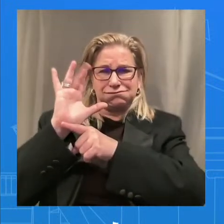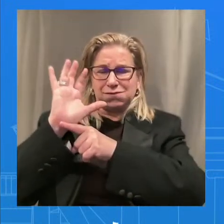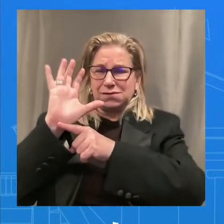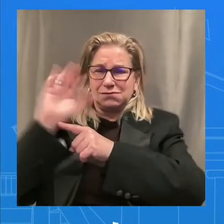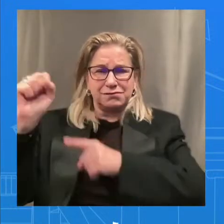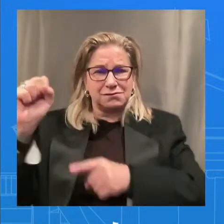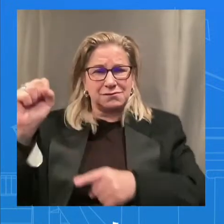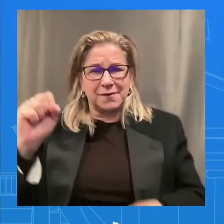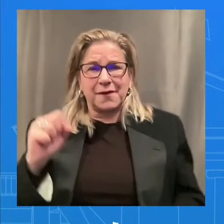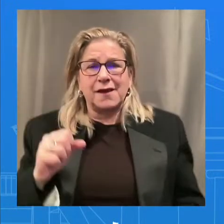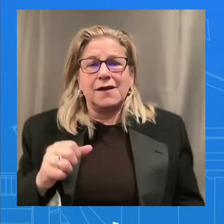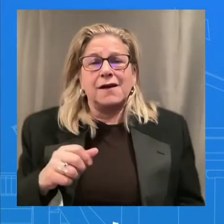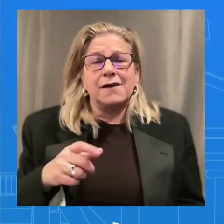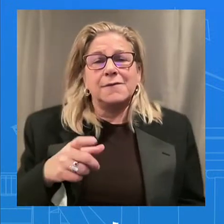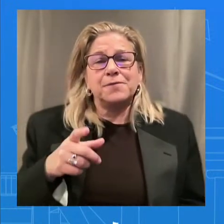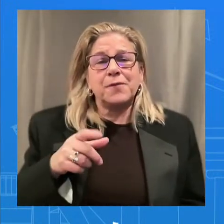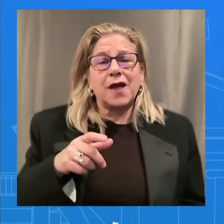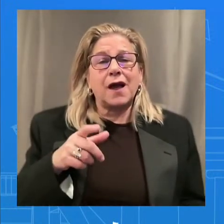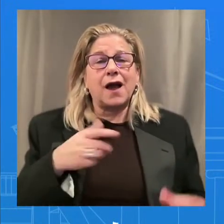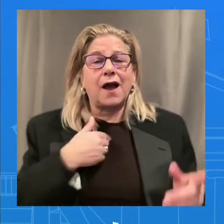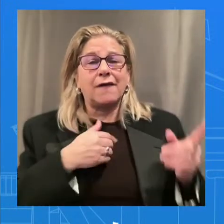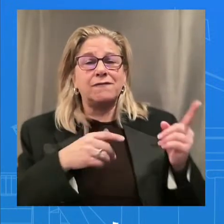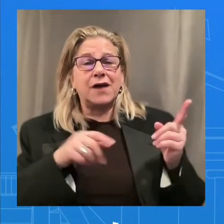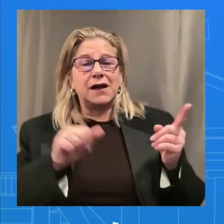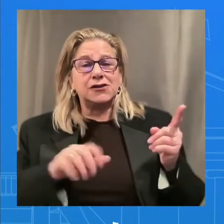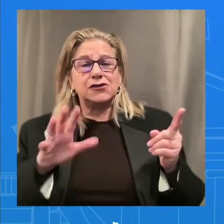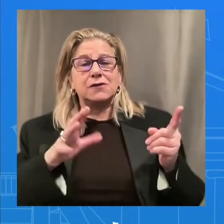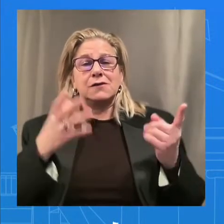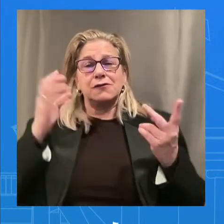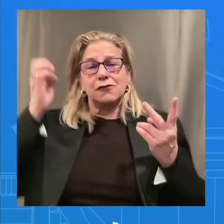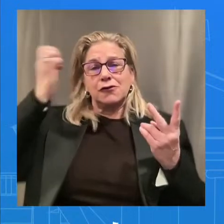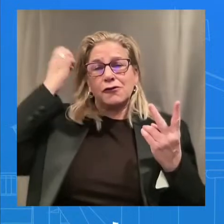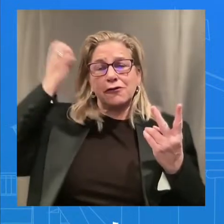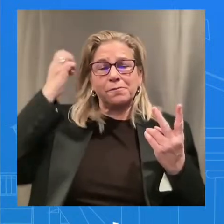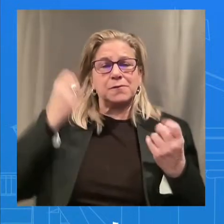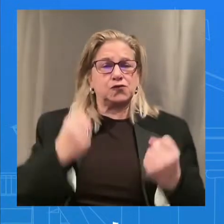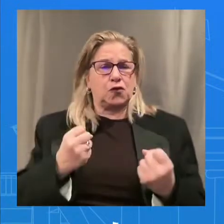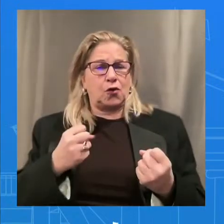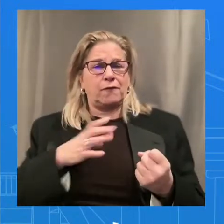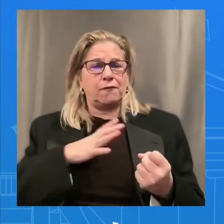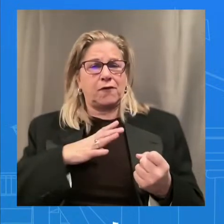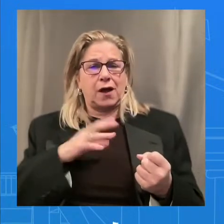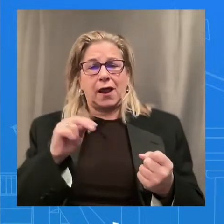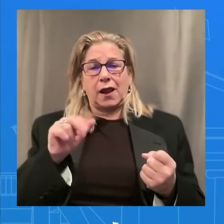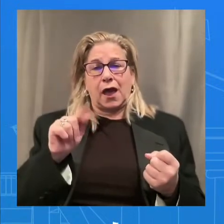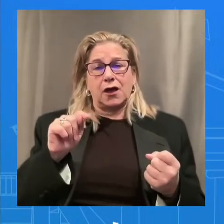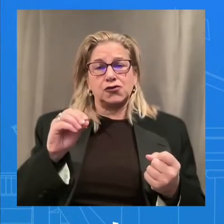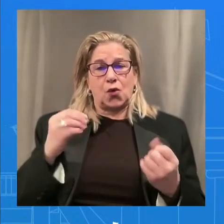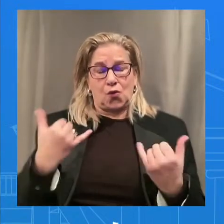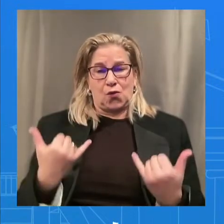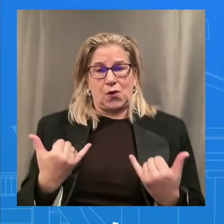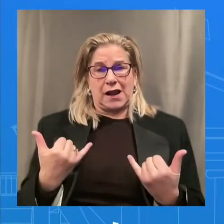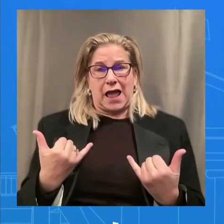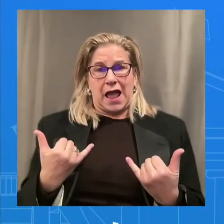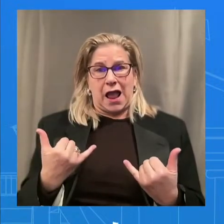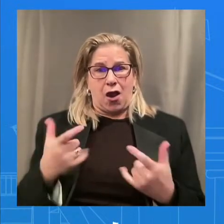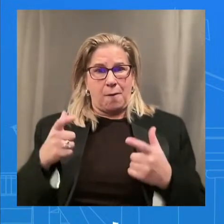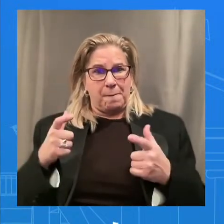and our allies are stepping up to pay their fair share. Our Asian alliances are more robust and now more tightly linked than at any point in history.